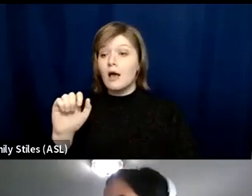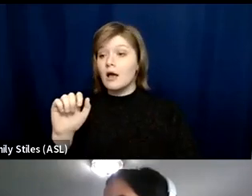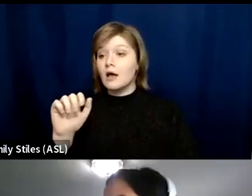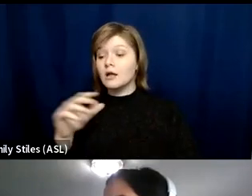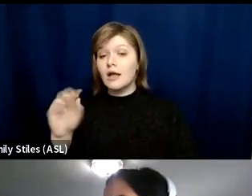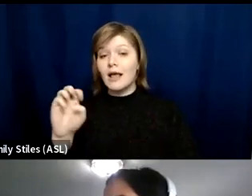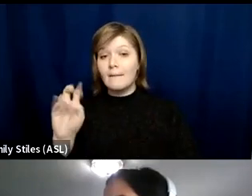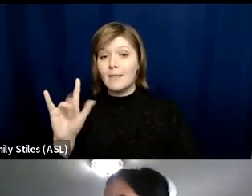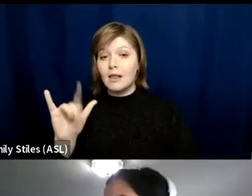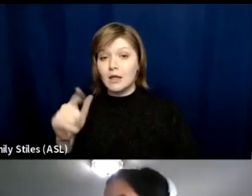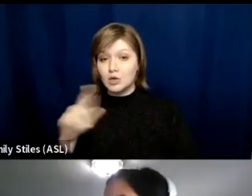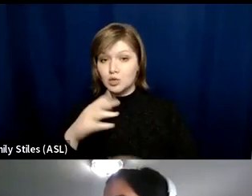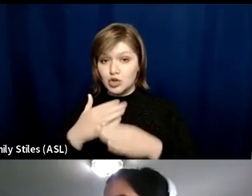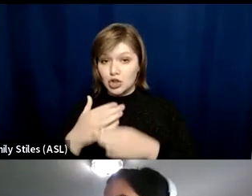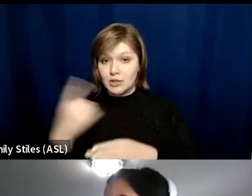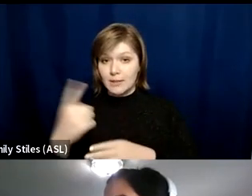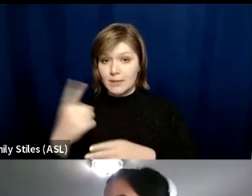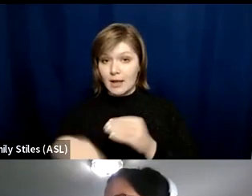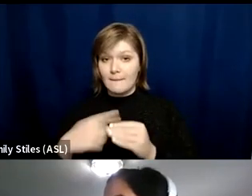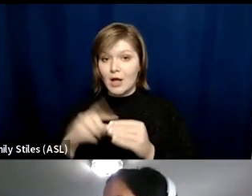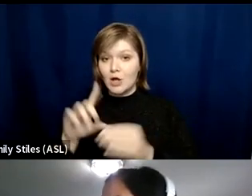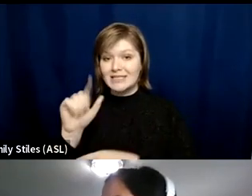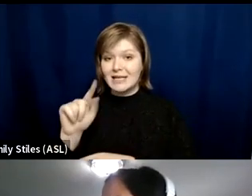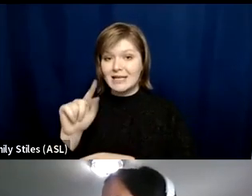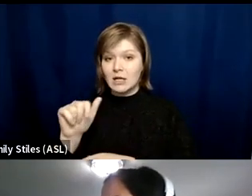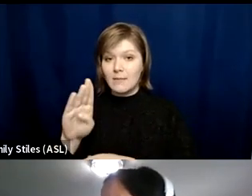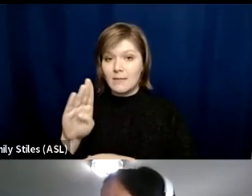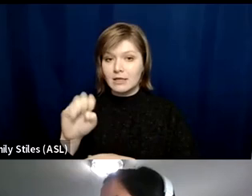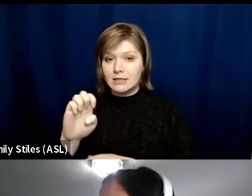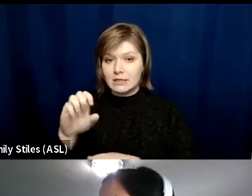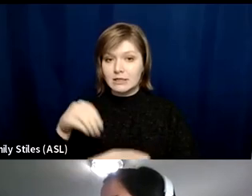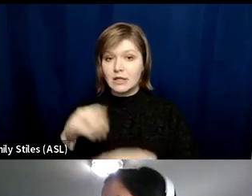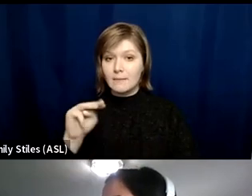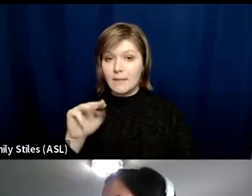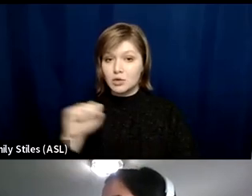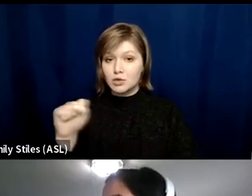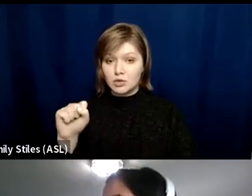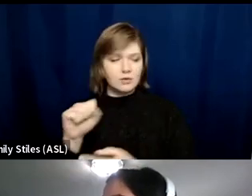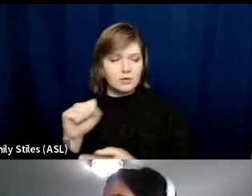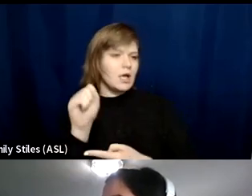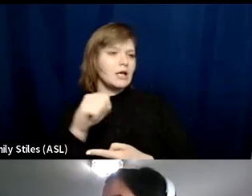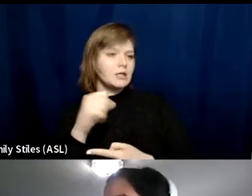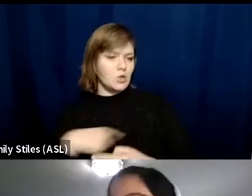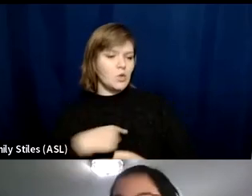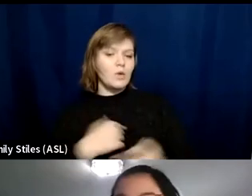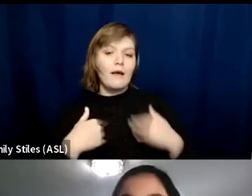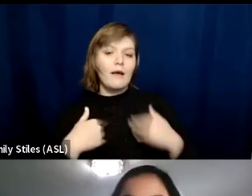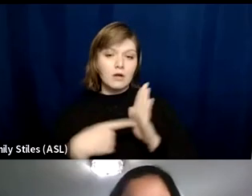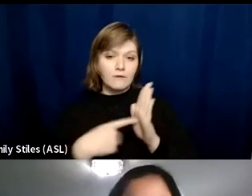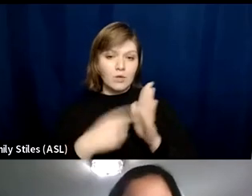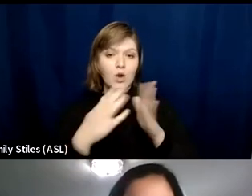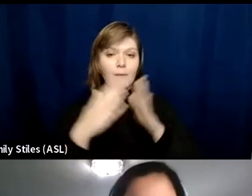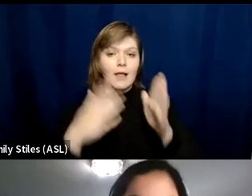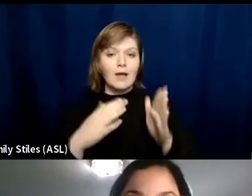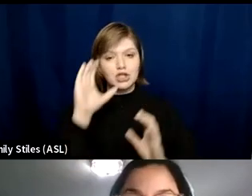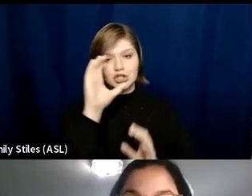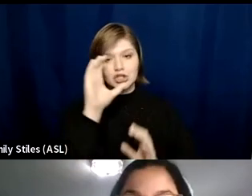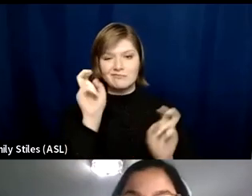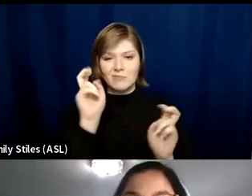Any strategies or ideas from anyone? Anyone want to jump in? Alexa, I was thinking this was when you could start with. ALEXA No problem.